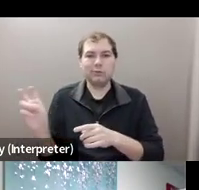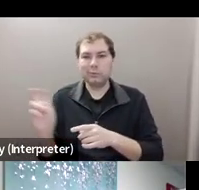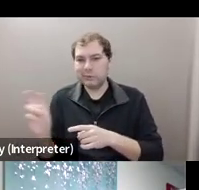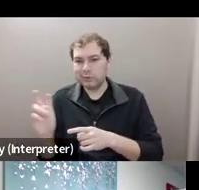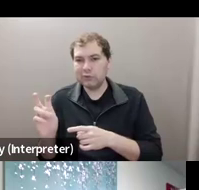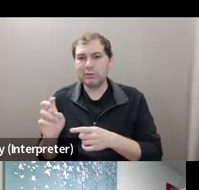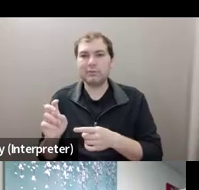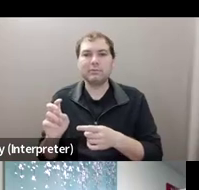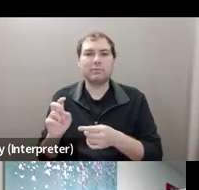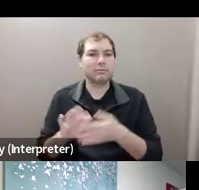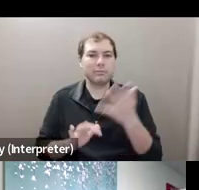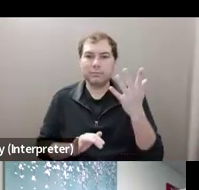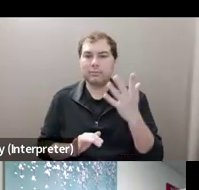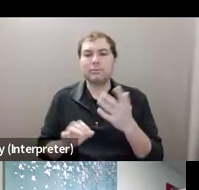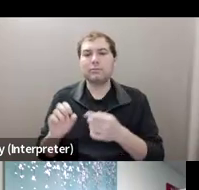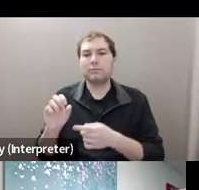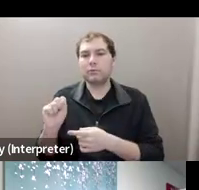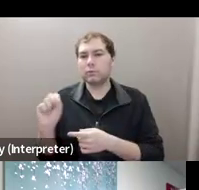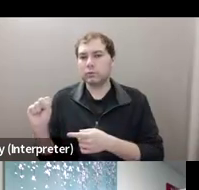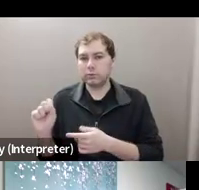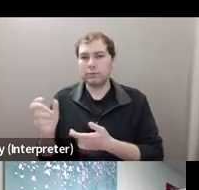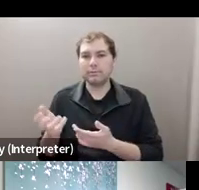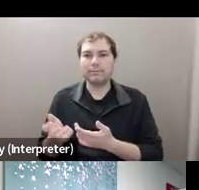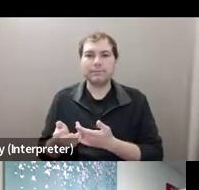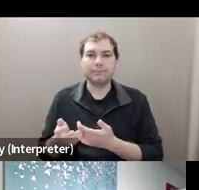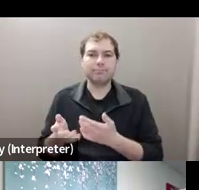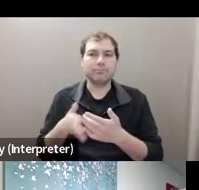Josefina Reyes: Whatever it is, social security. Josefina Reyes: whatever it is.